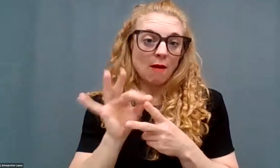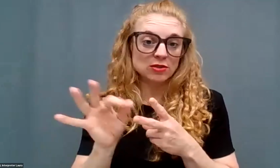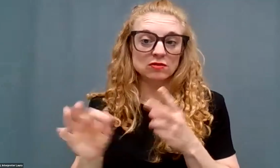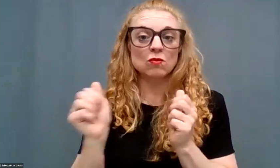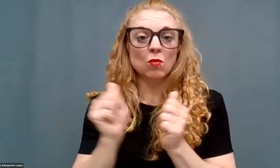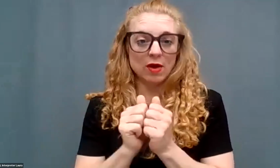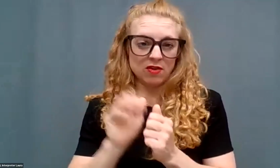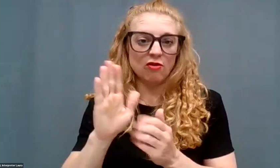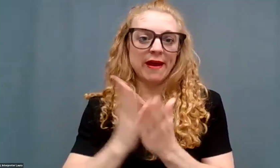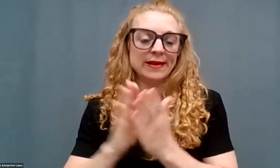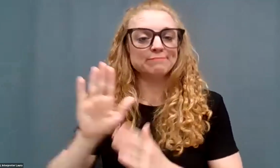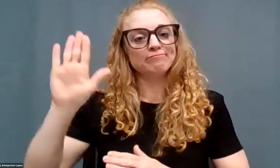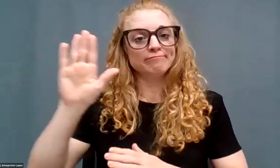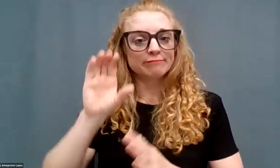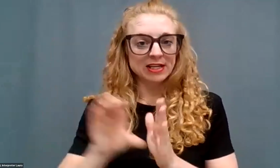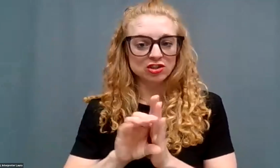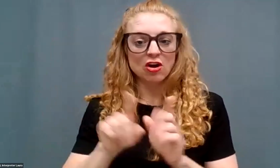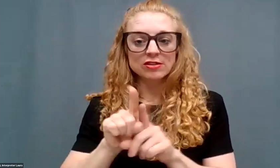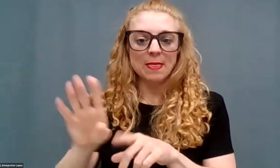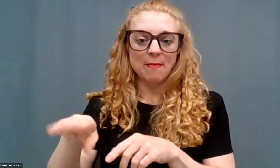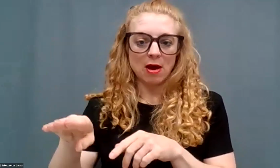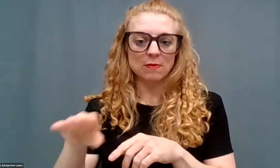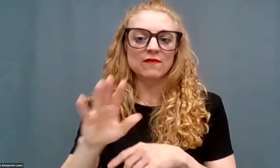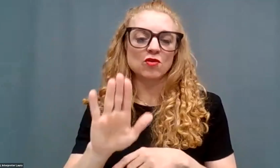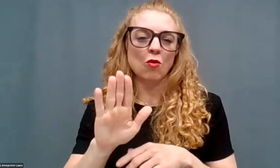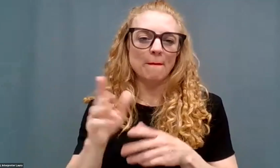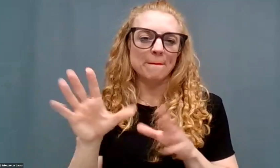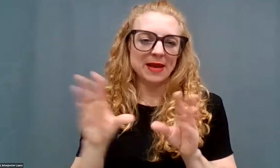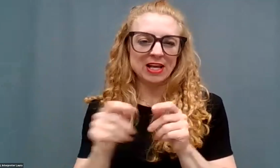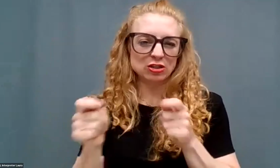raised hand which is also at the bottom of your meeting controls at the bottom of your screen